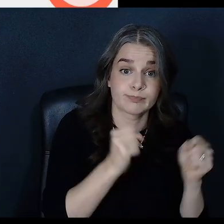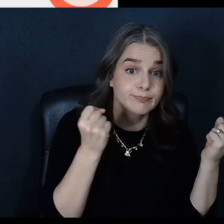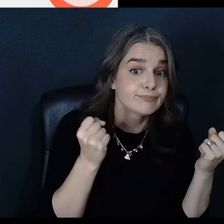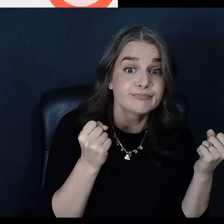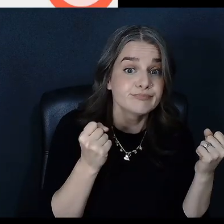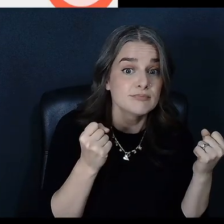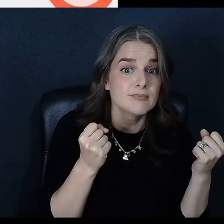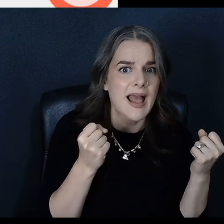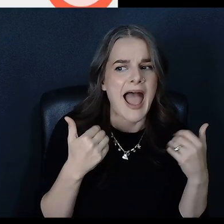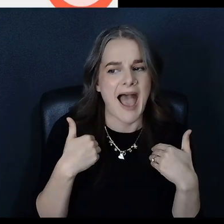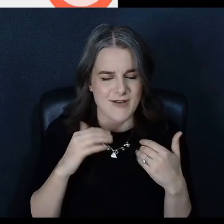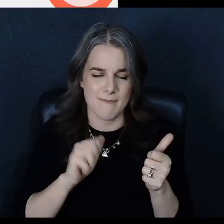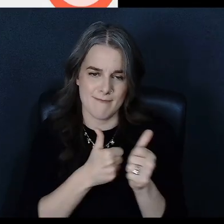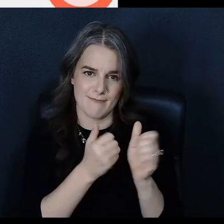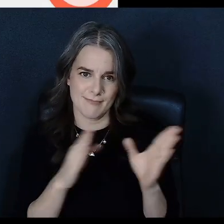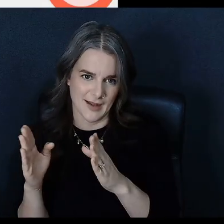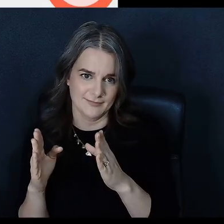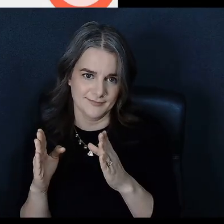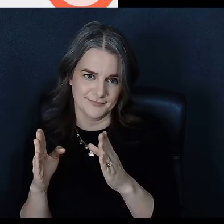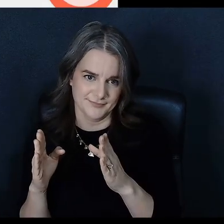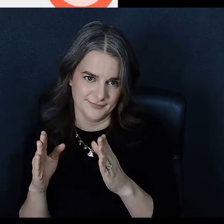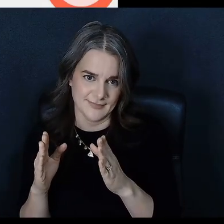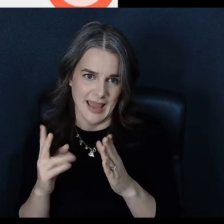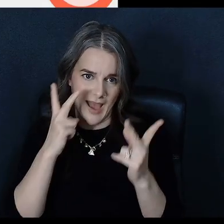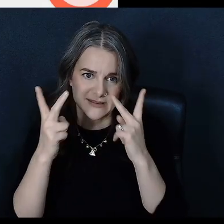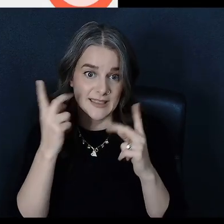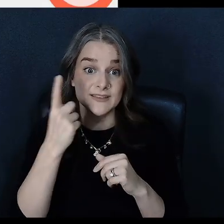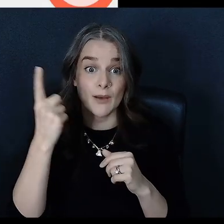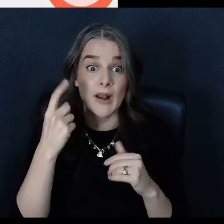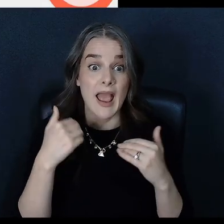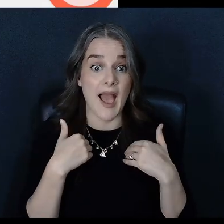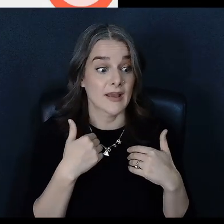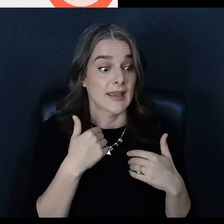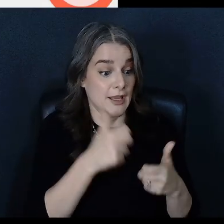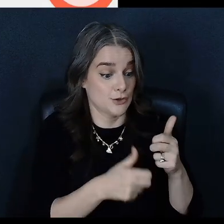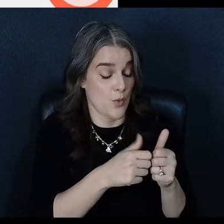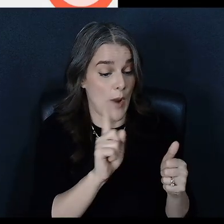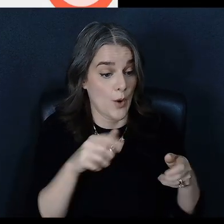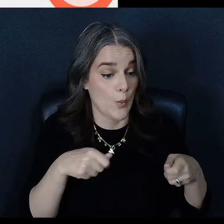breaks, and now they don't have a wheelchair and they don't have a way to speak, because they only had a joystick that